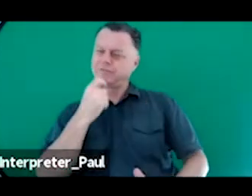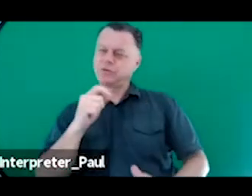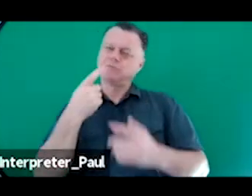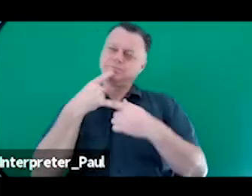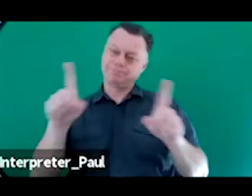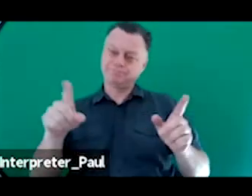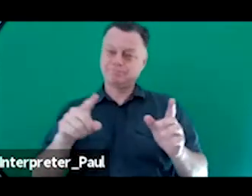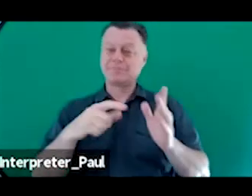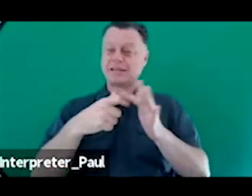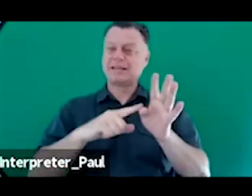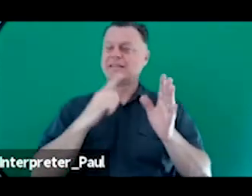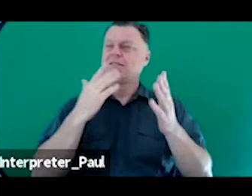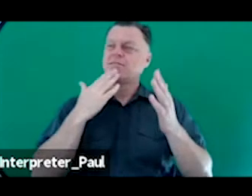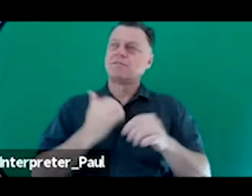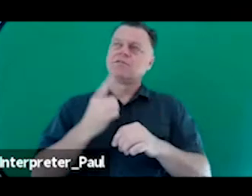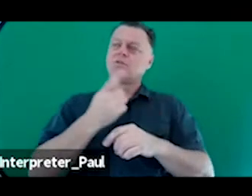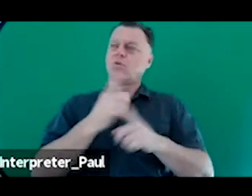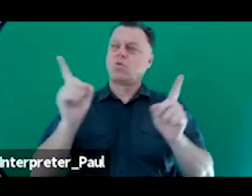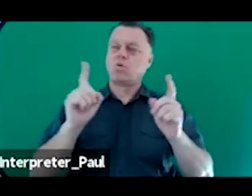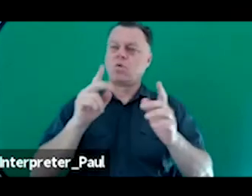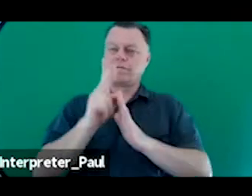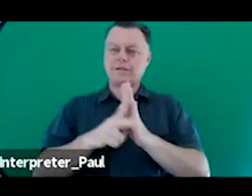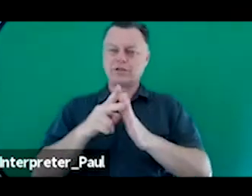Kay says, “Thank goodness all of our video content will be captioned now.” Actually, I